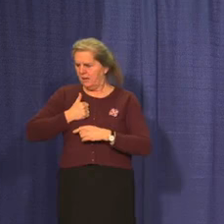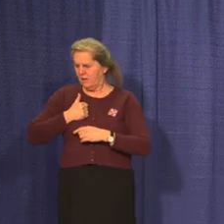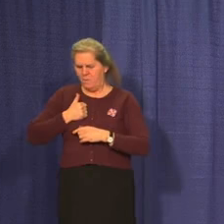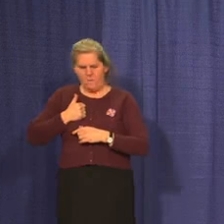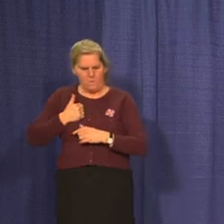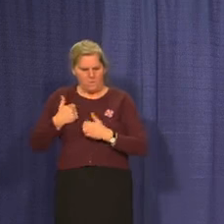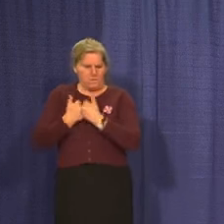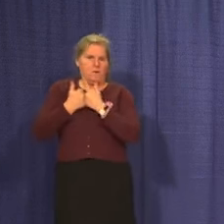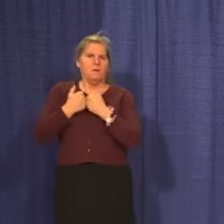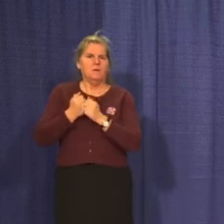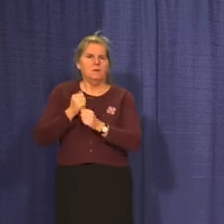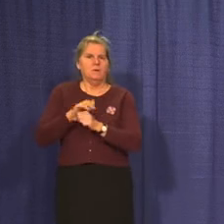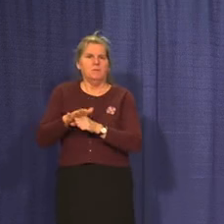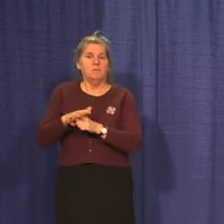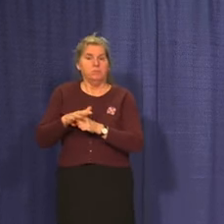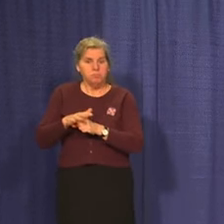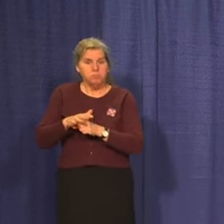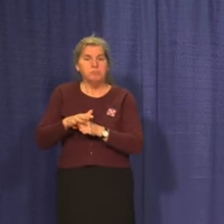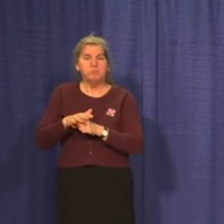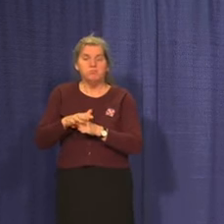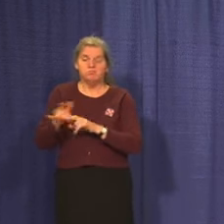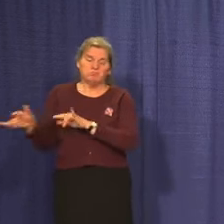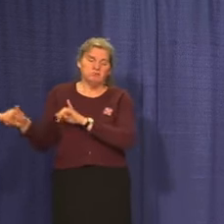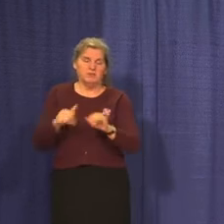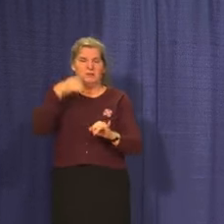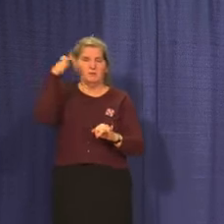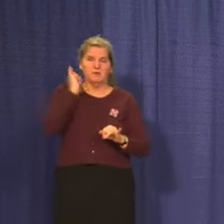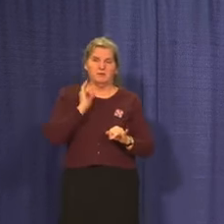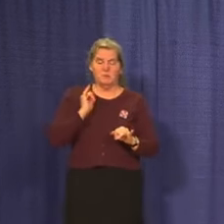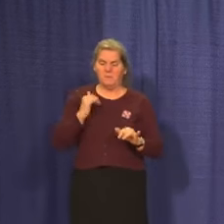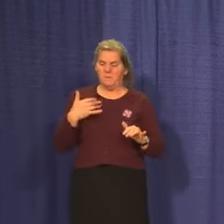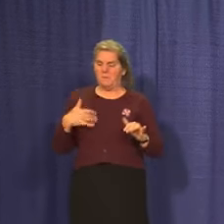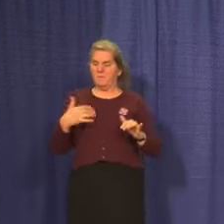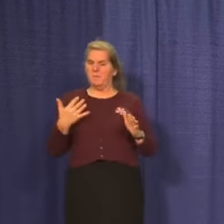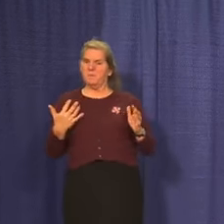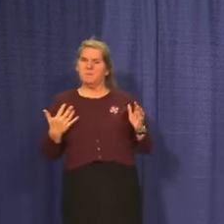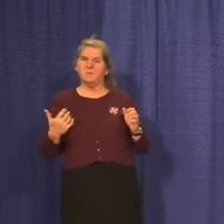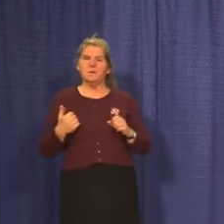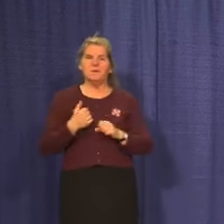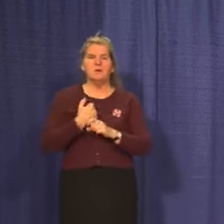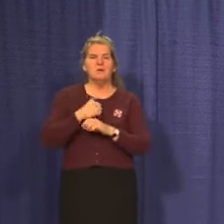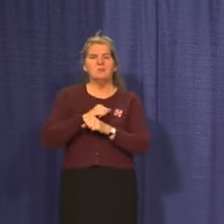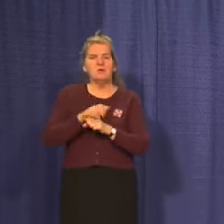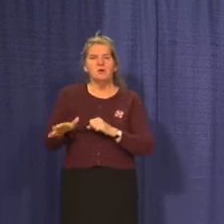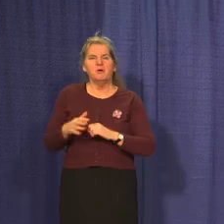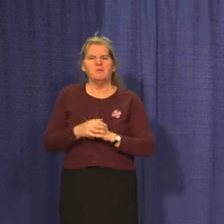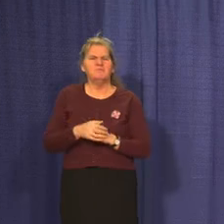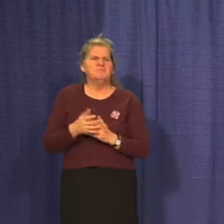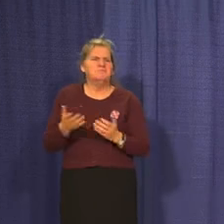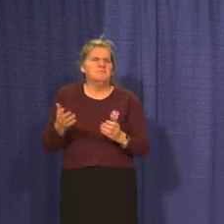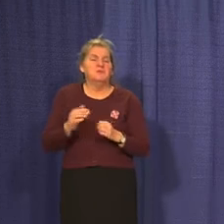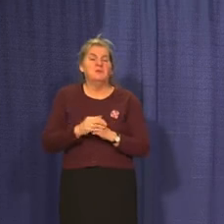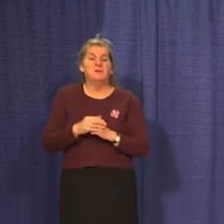WITH COVID AND, YES, YUKON IS NO EXCEPTION. IT WAS SHORTLY FOLLOWING